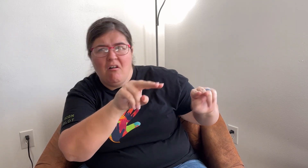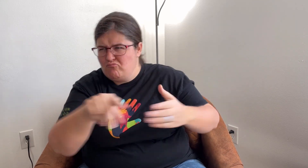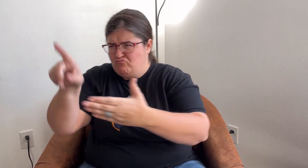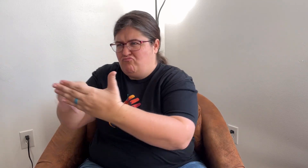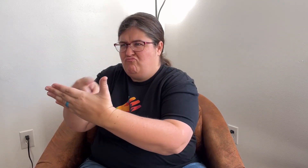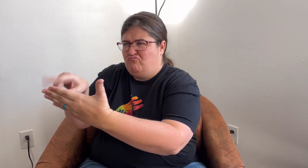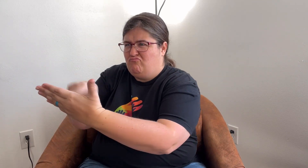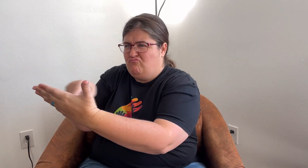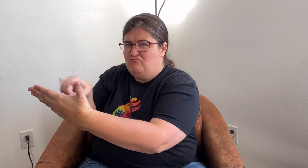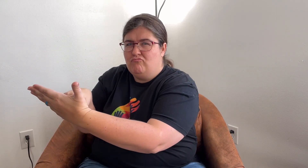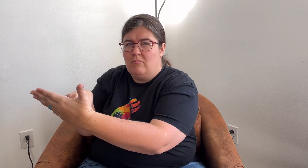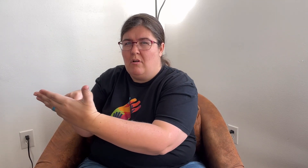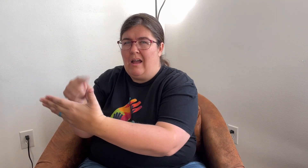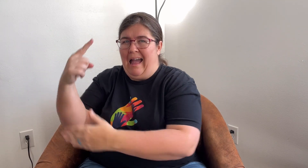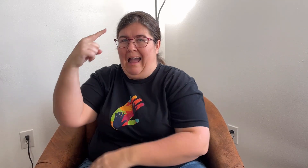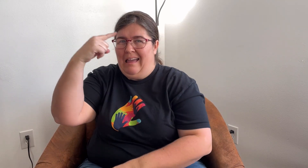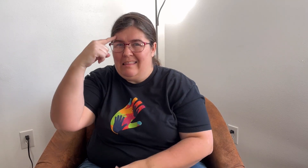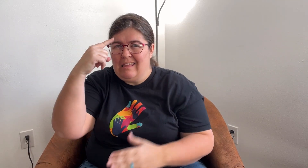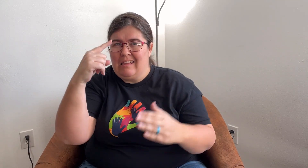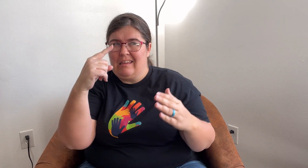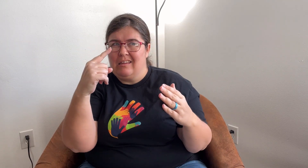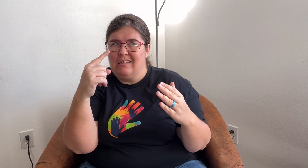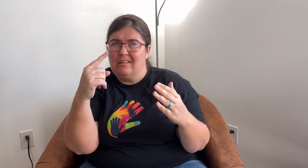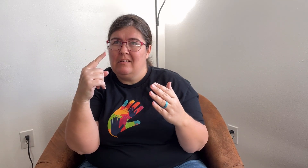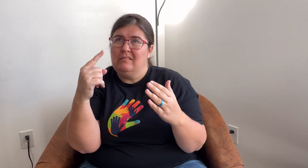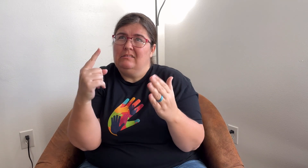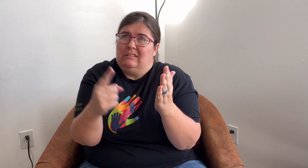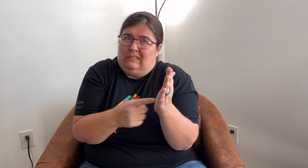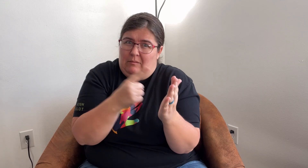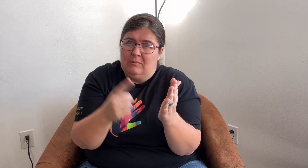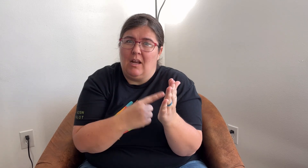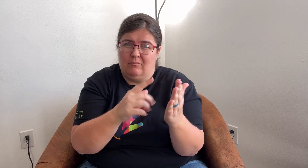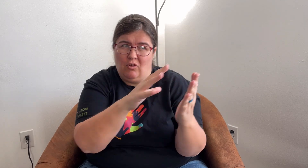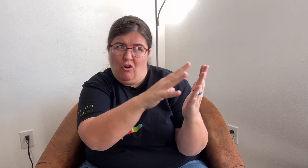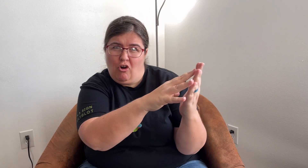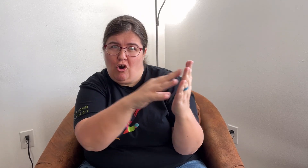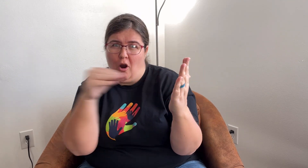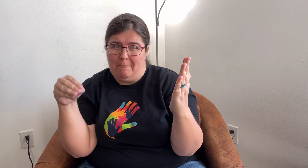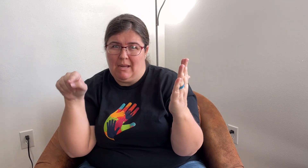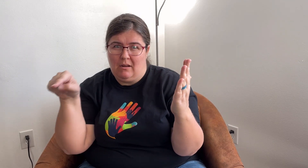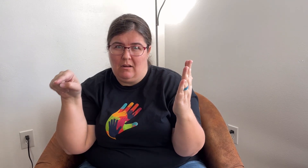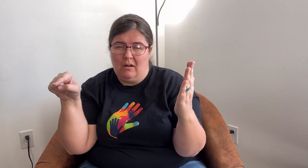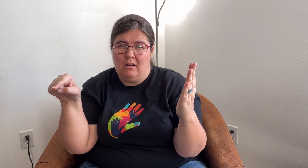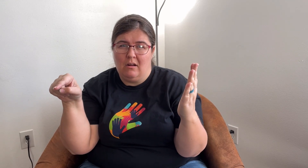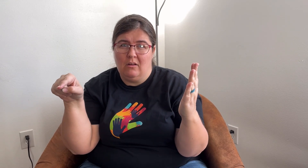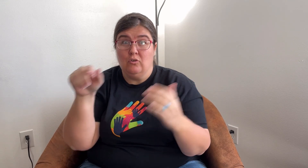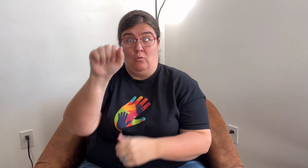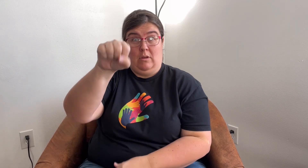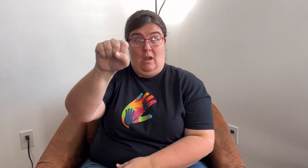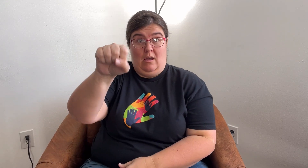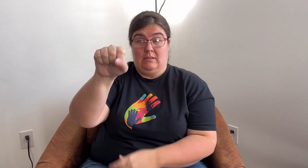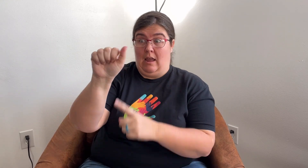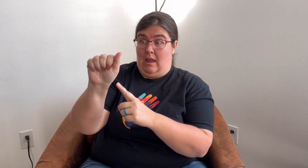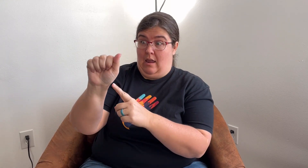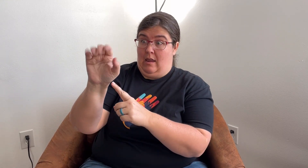They see this and then go and criticize others themselves. I think, sometimes, these students are copying what they see.